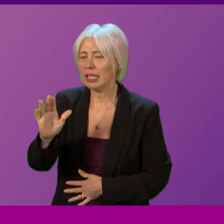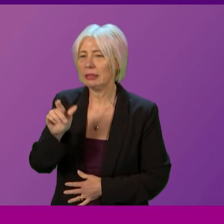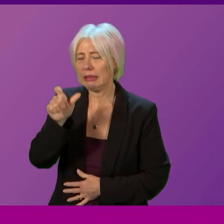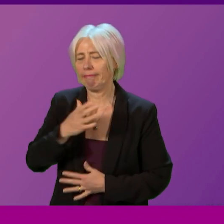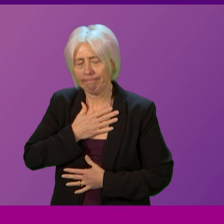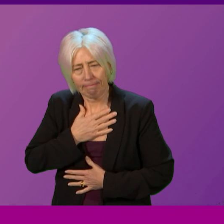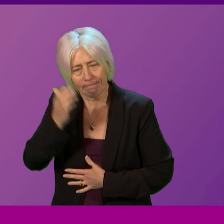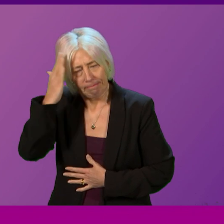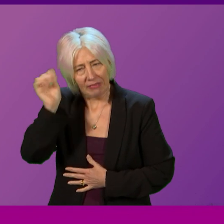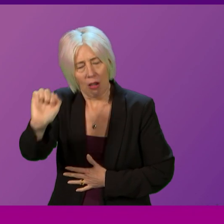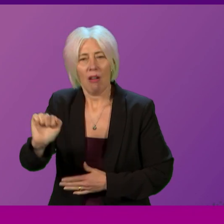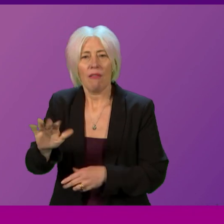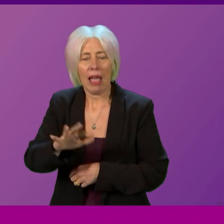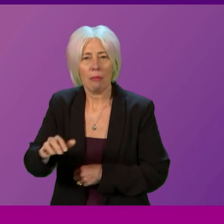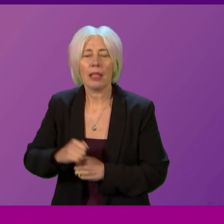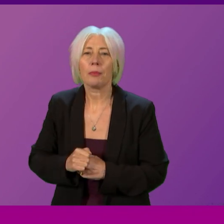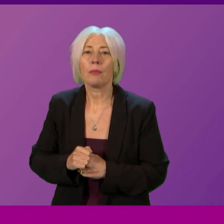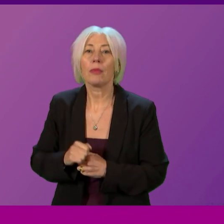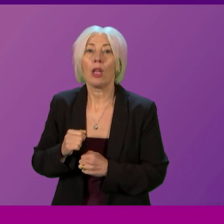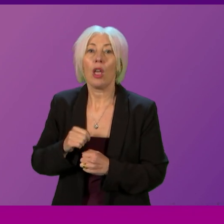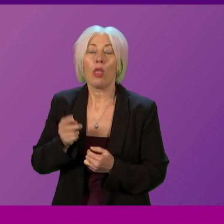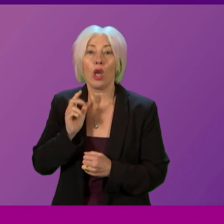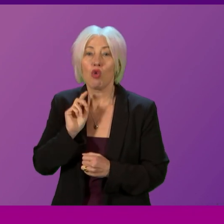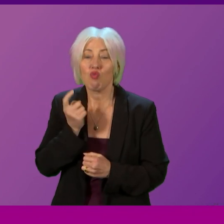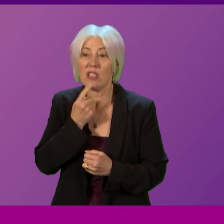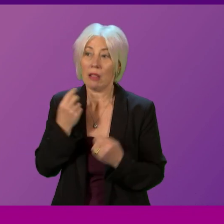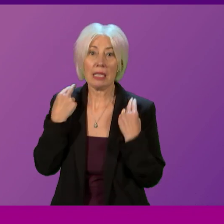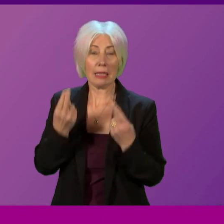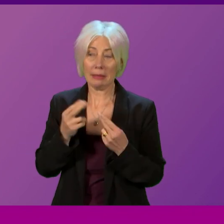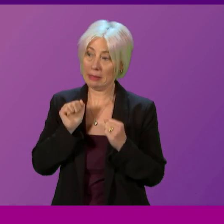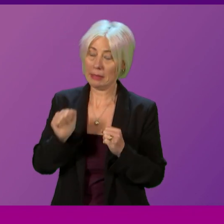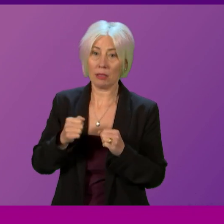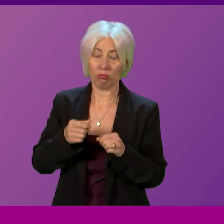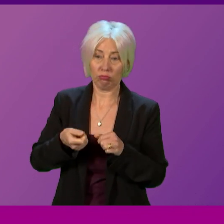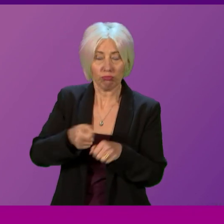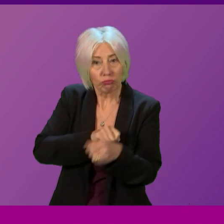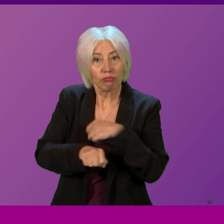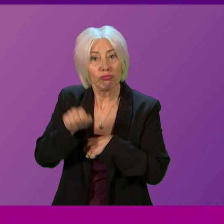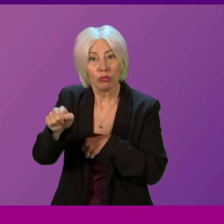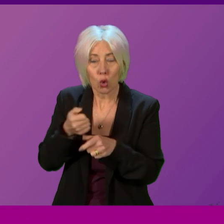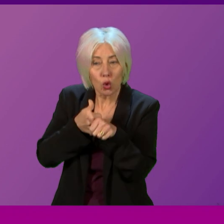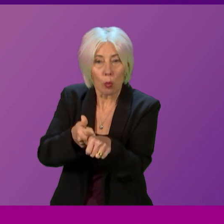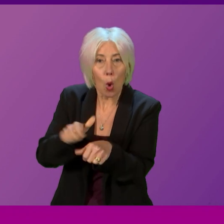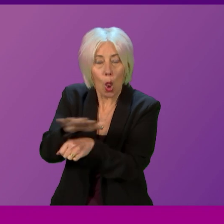The Scottish Government’s resilience room was activated throughout the flooding incident to support the local response.